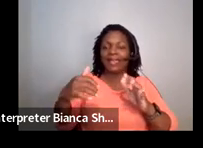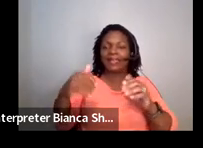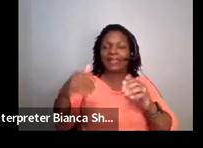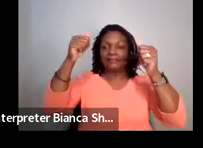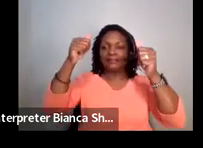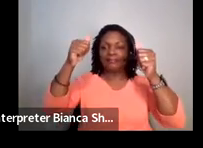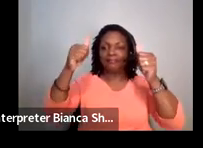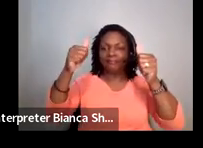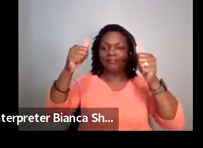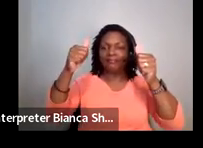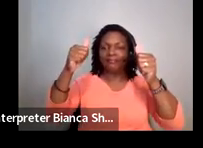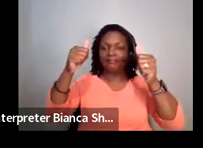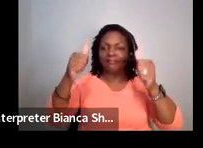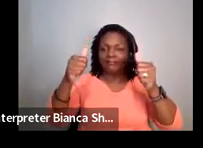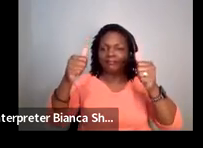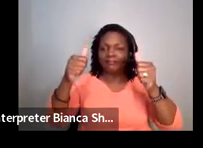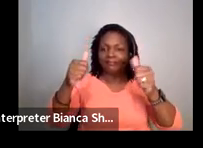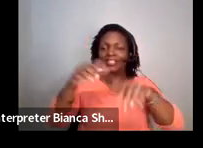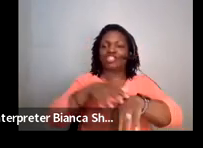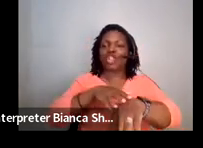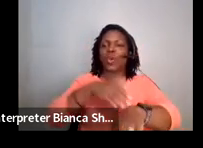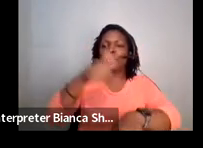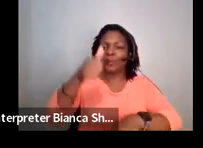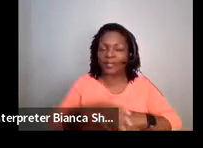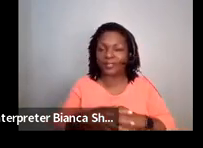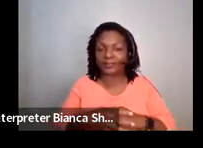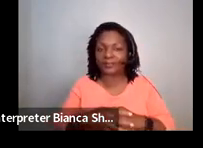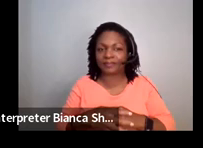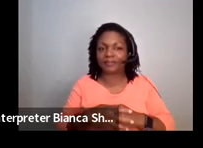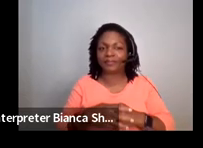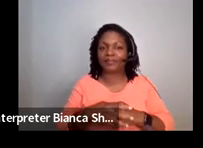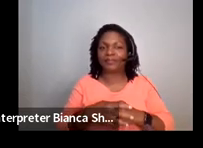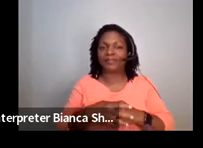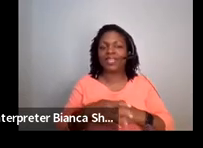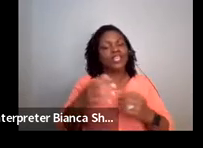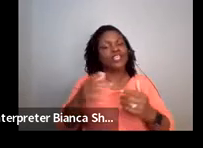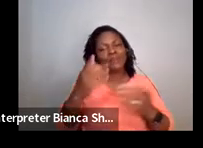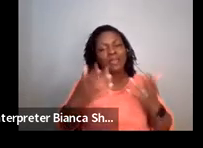They're doing. Okay, you may think you're helping but let them go through the laundry.